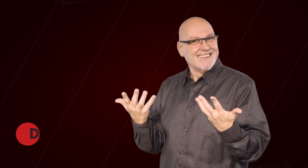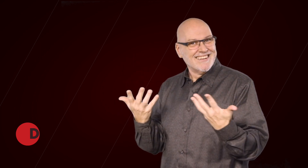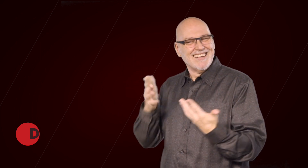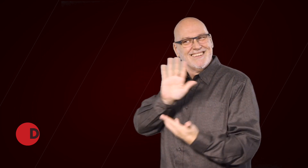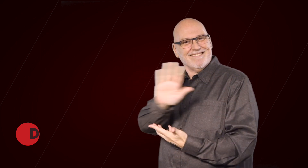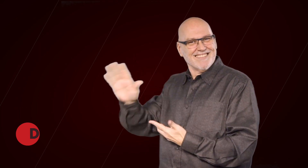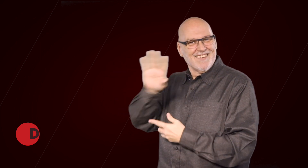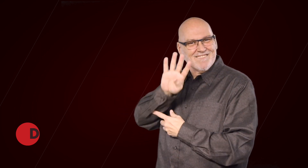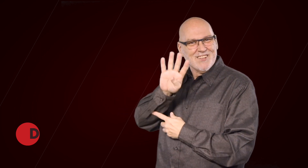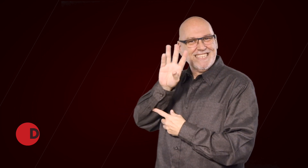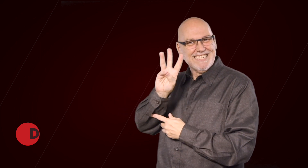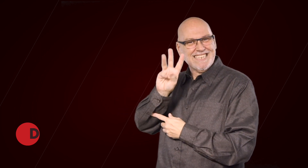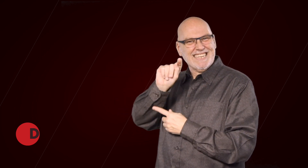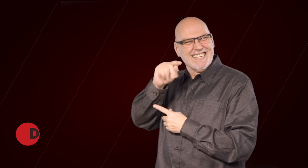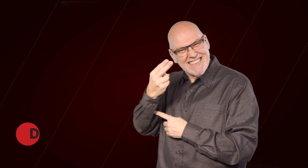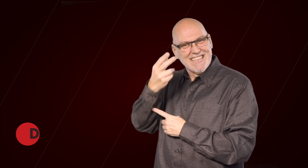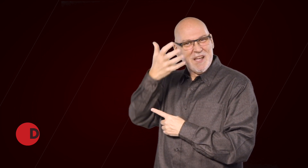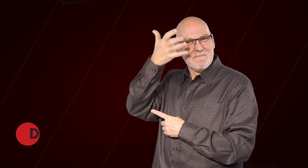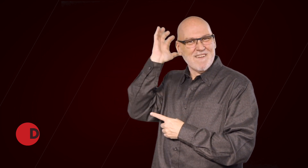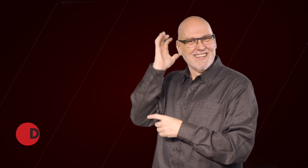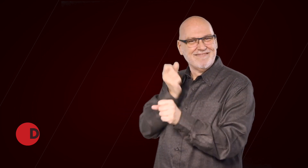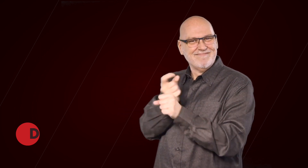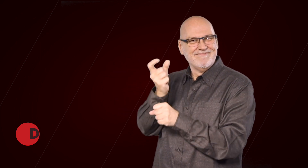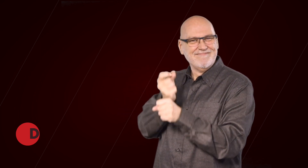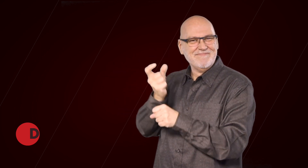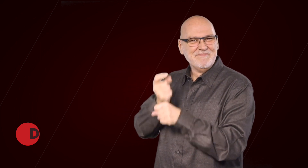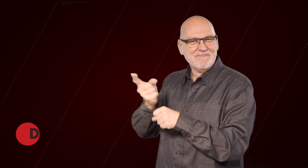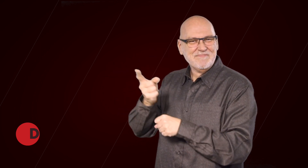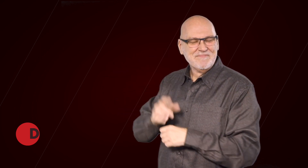It will be their 46th Mayfest!